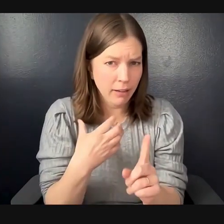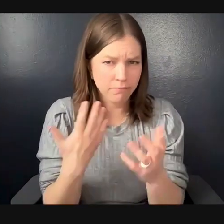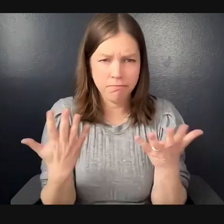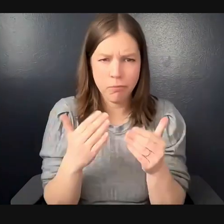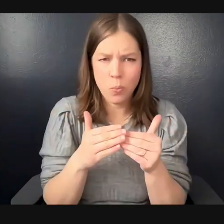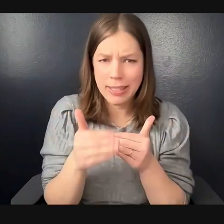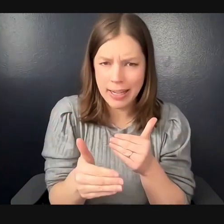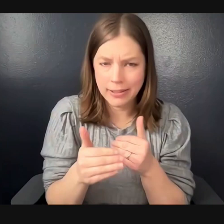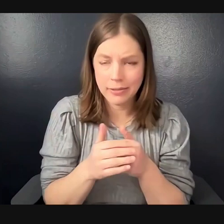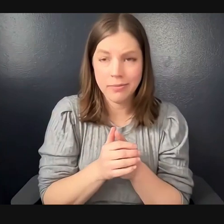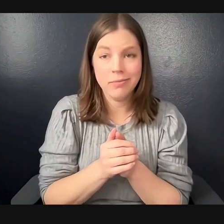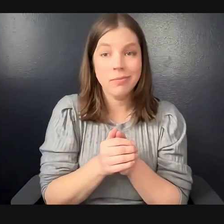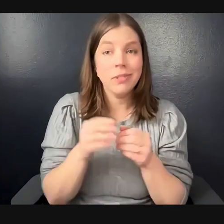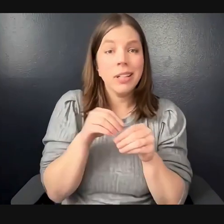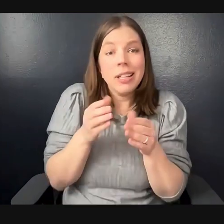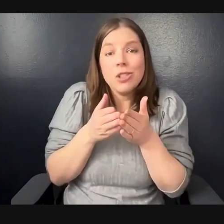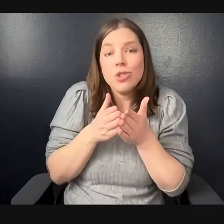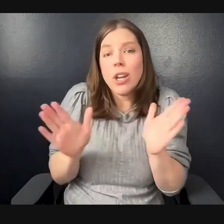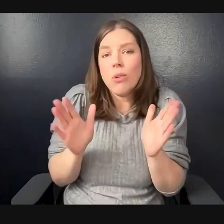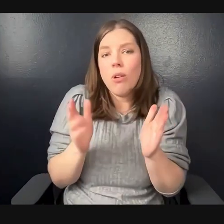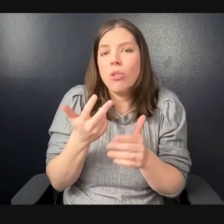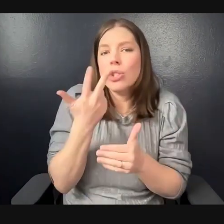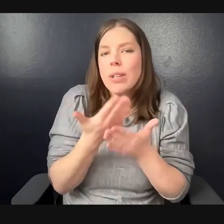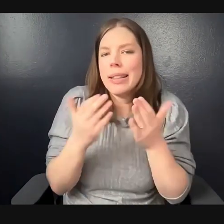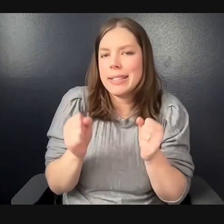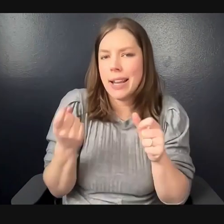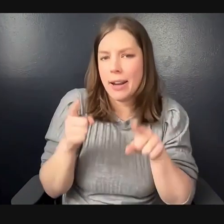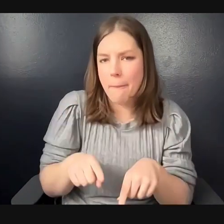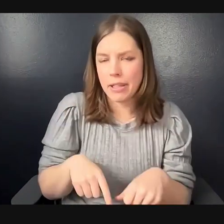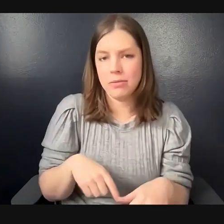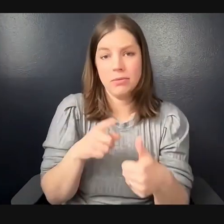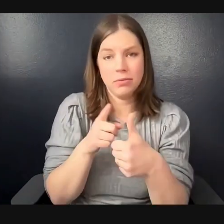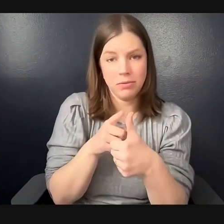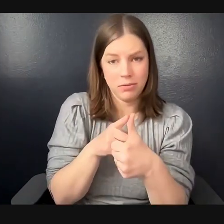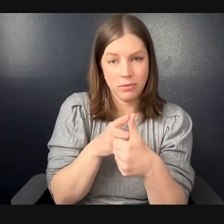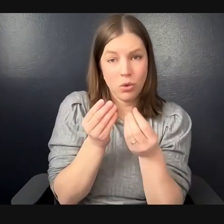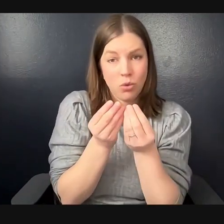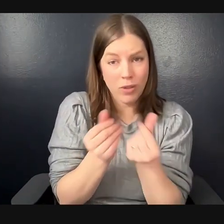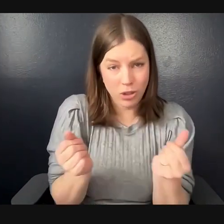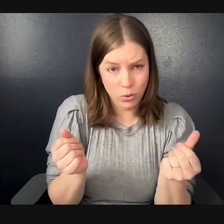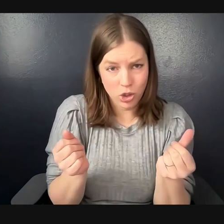This explains what happens after you have filed a complaint, and what can possibly happen.